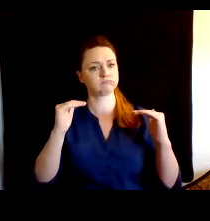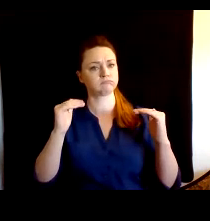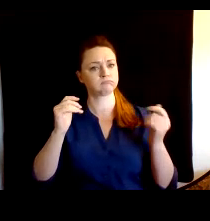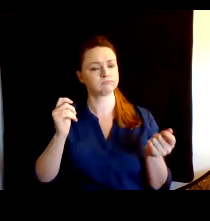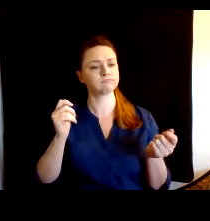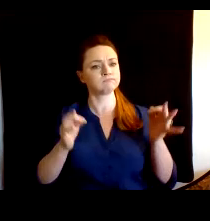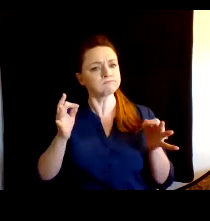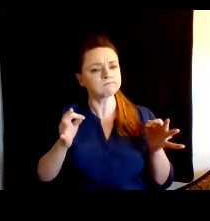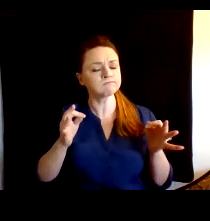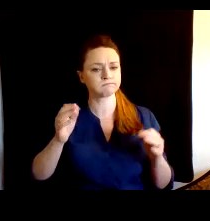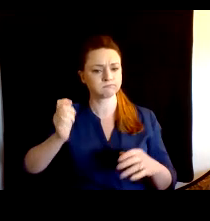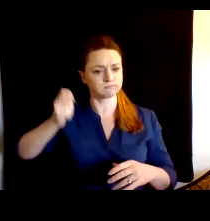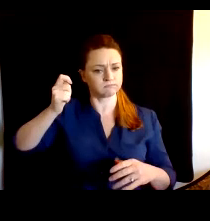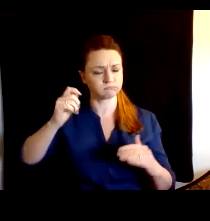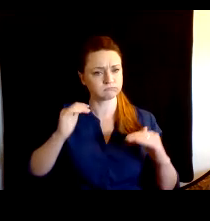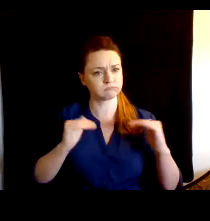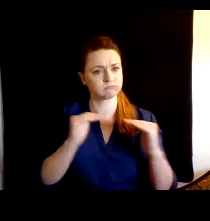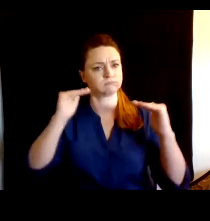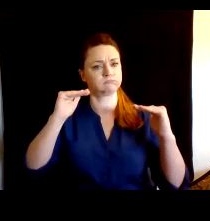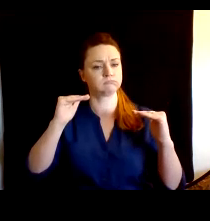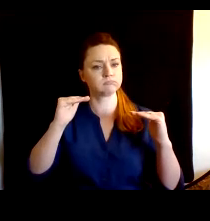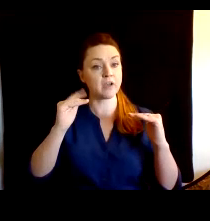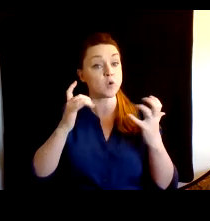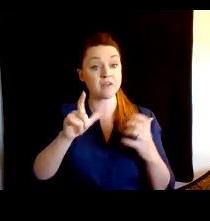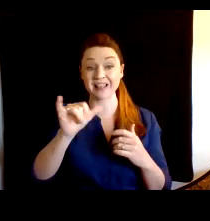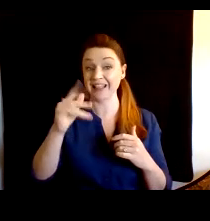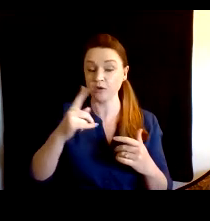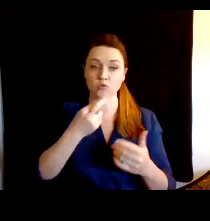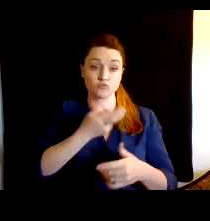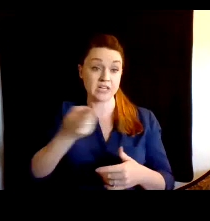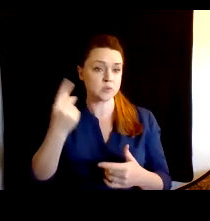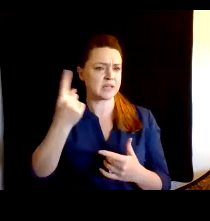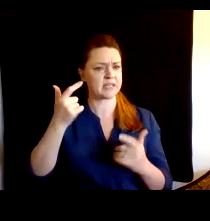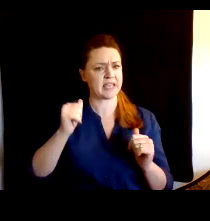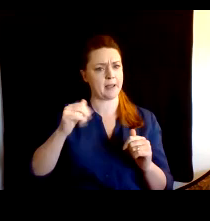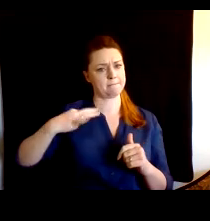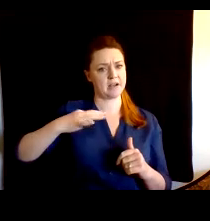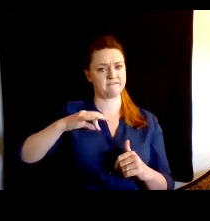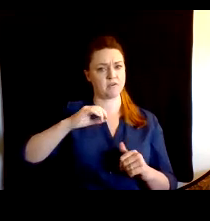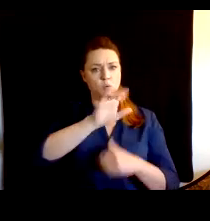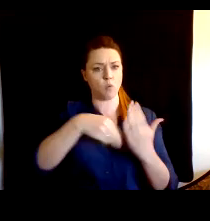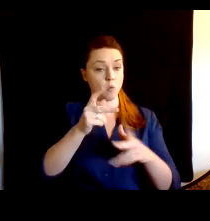So if you have a link or a resource that might be useful, if you have the answer to a question